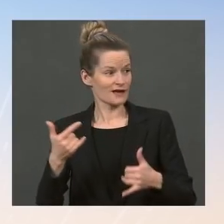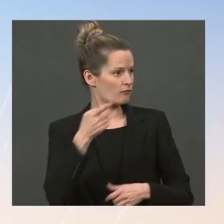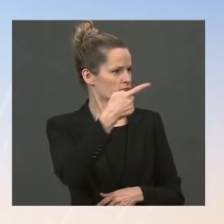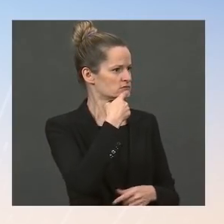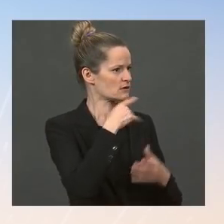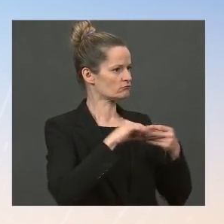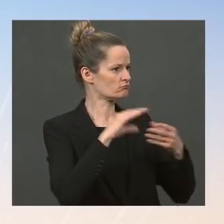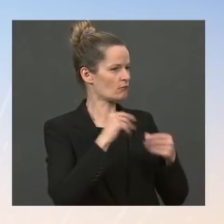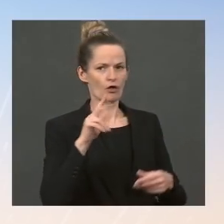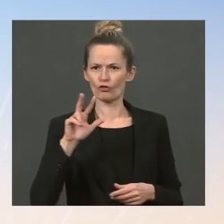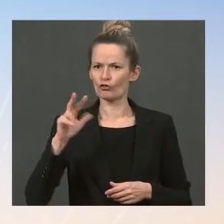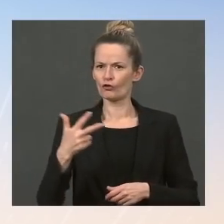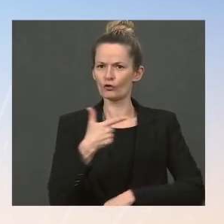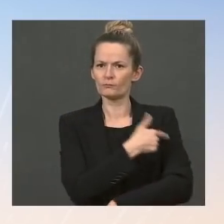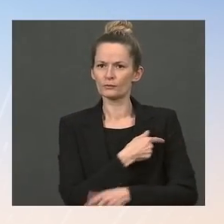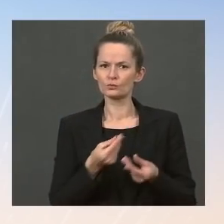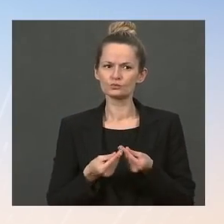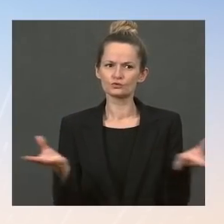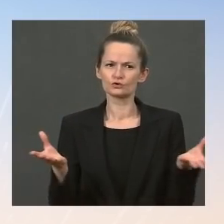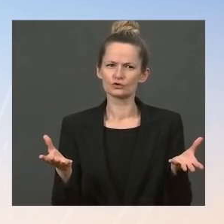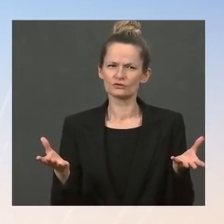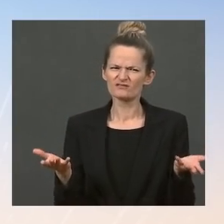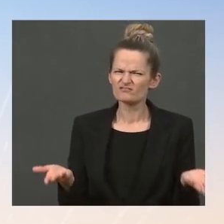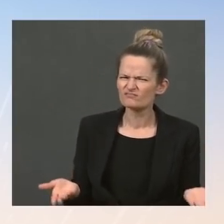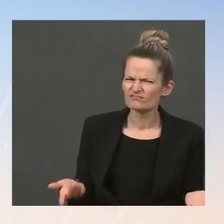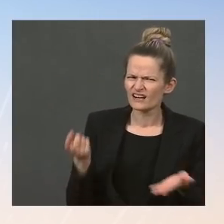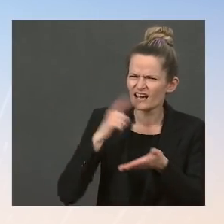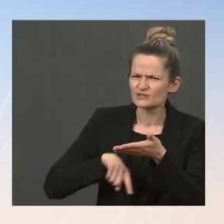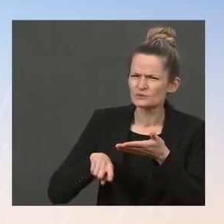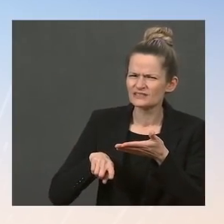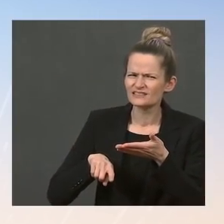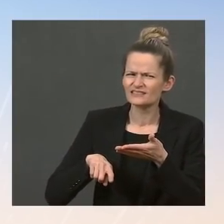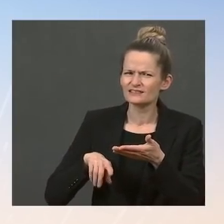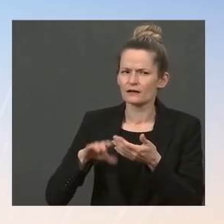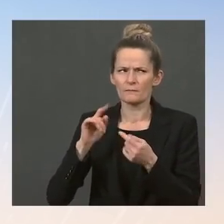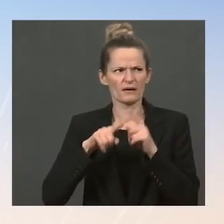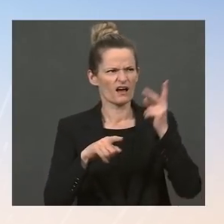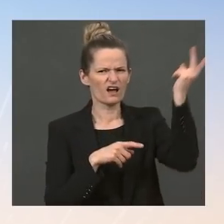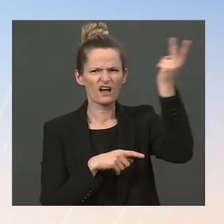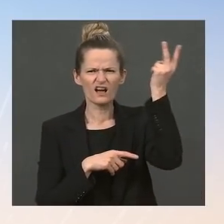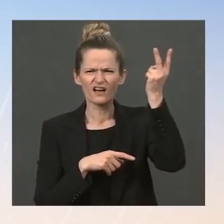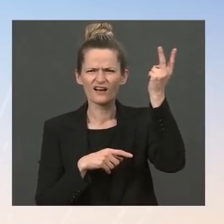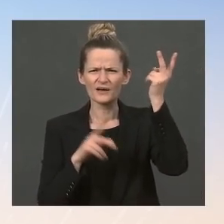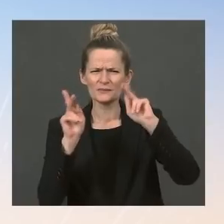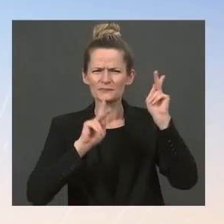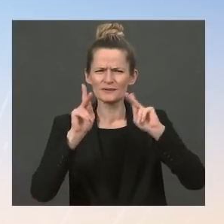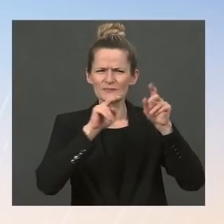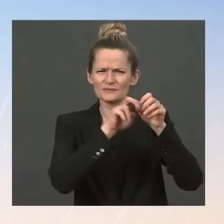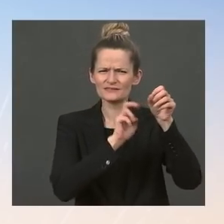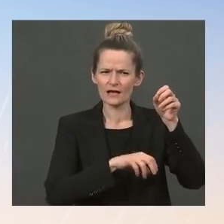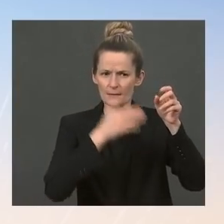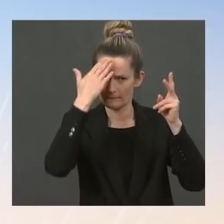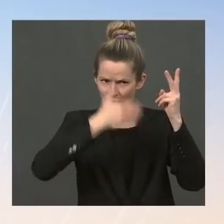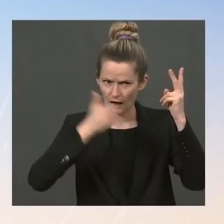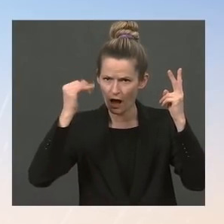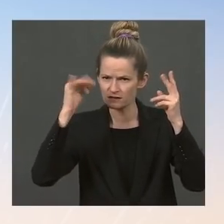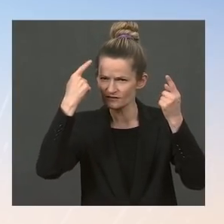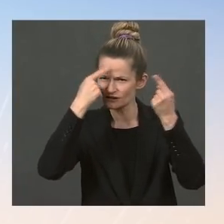to have those two high-level people step down over this conversation? Ms. Psaki: Well, Emerald, what I conveyed before